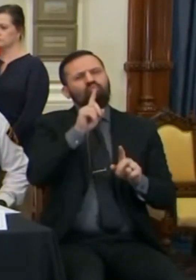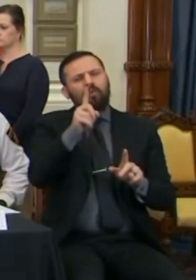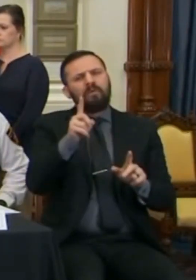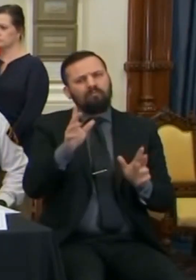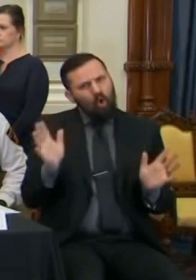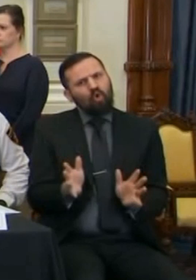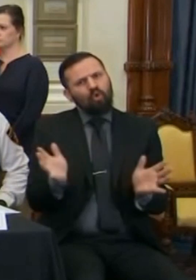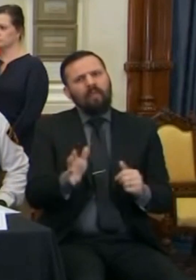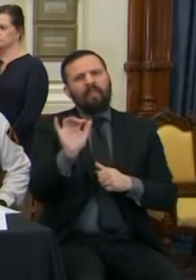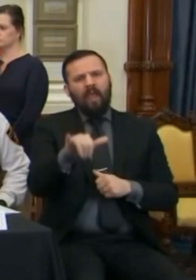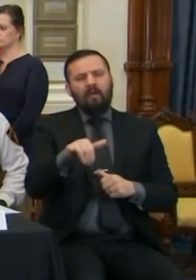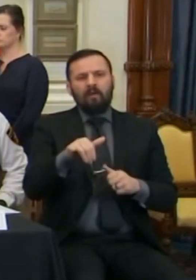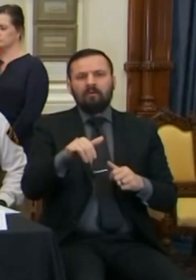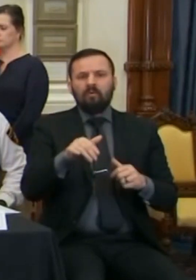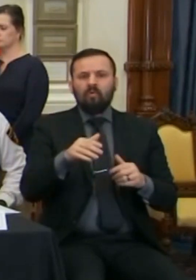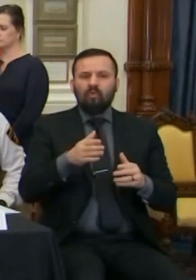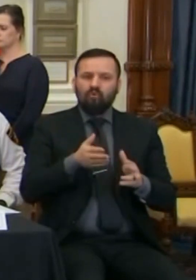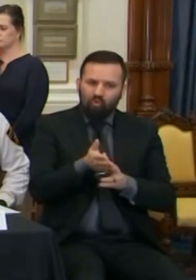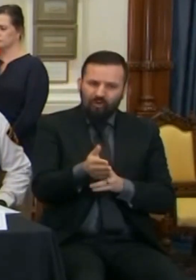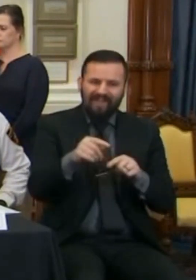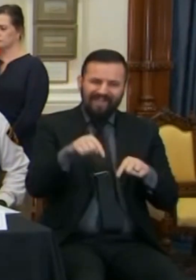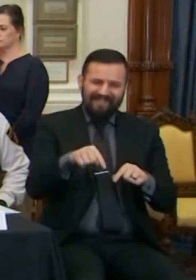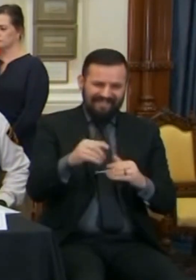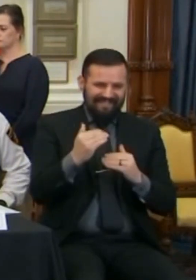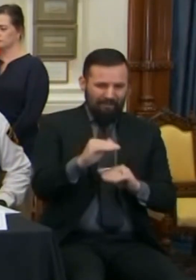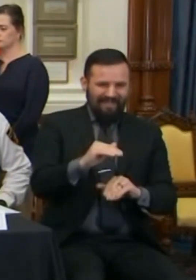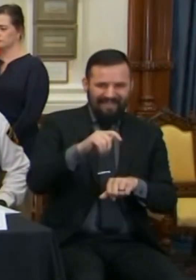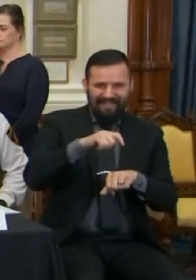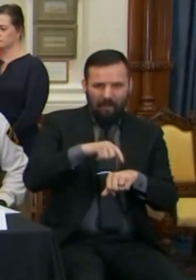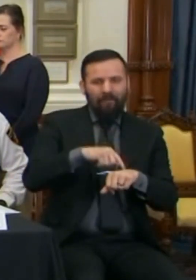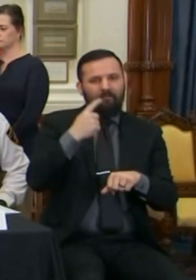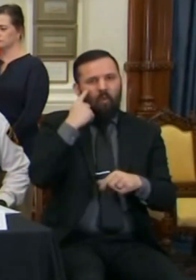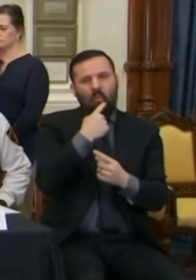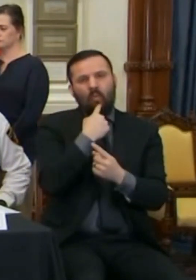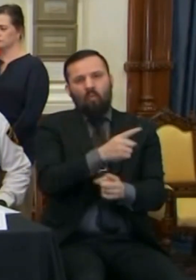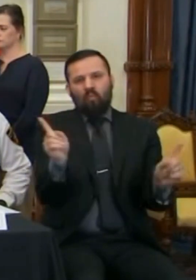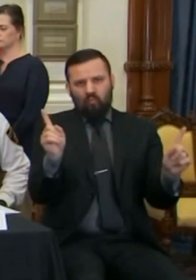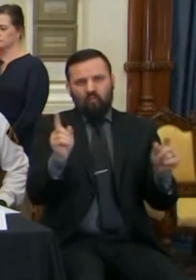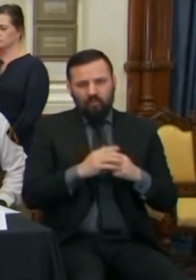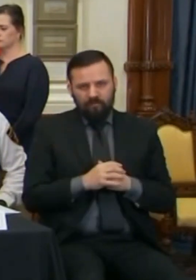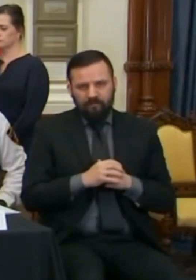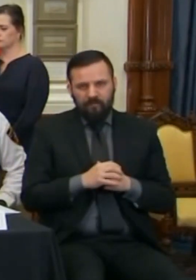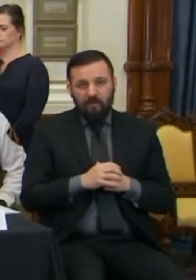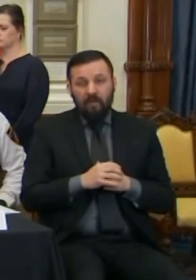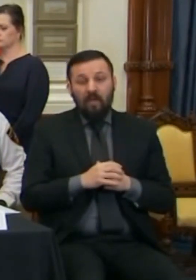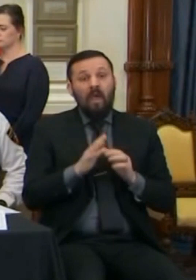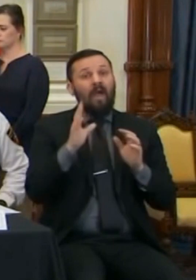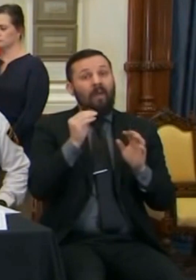throughout the limited duration of this executive order importantly we want to